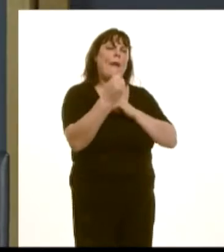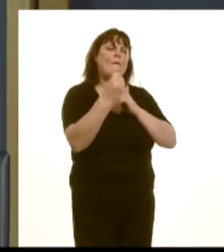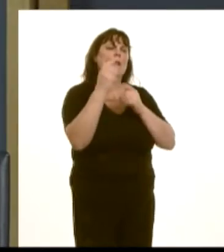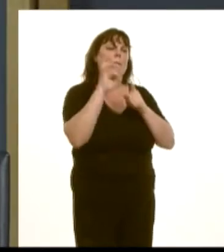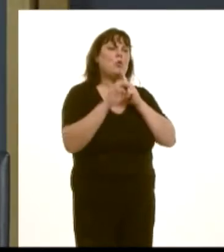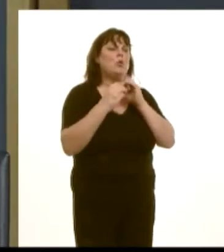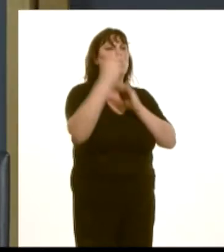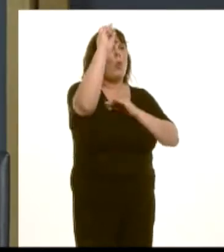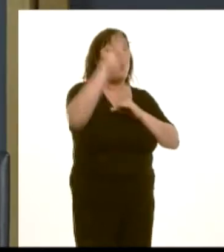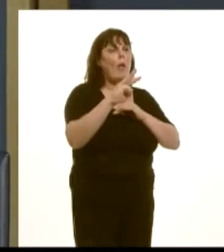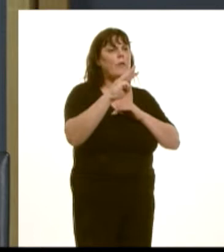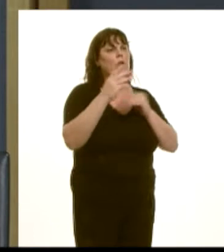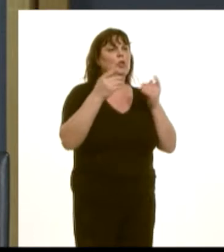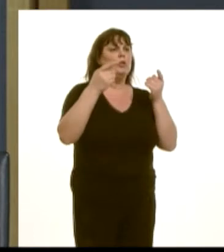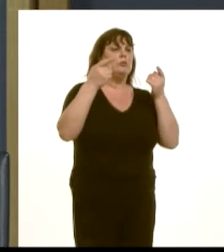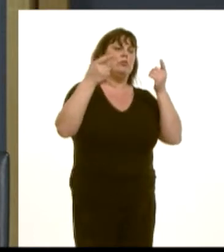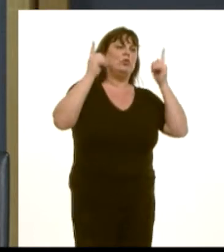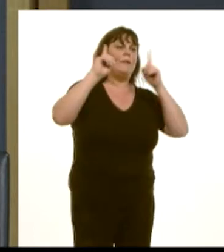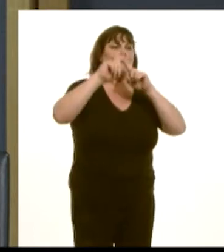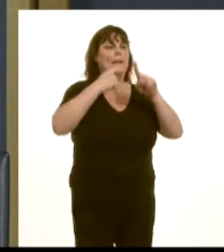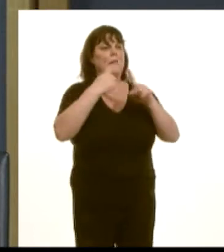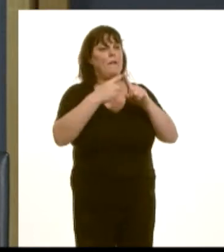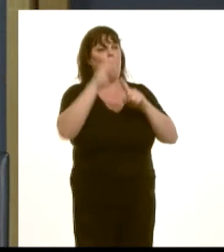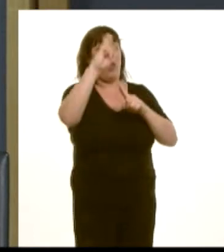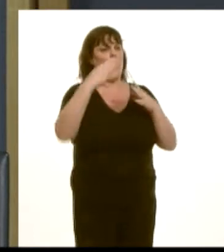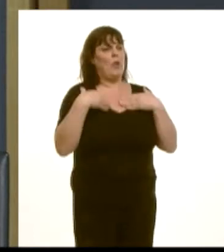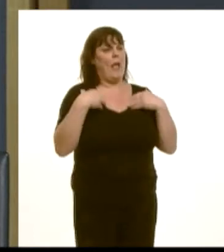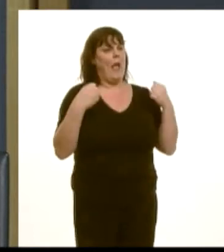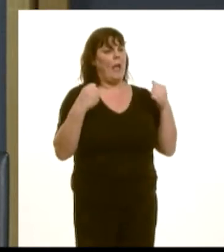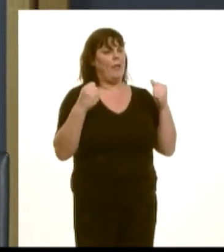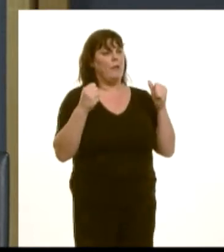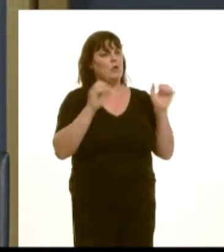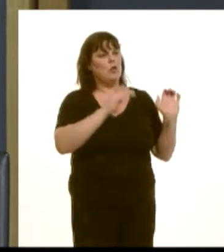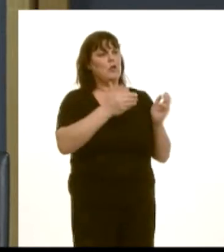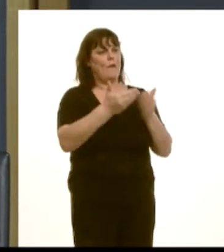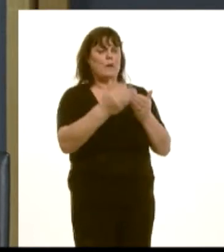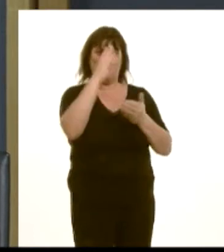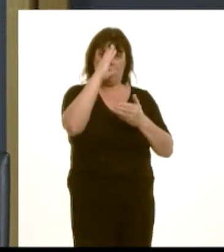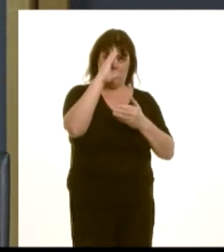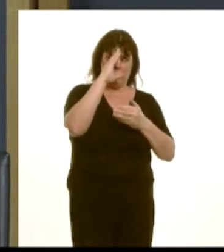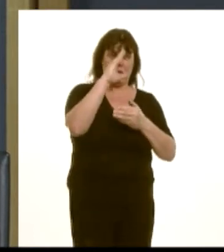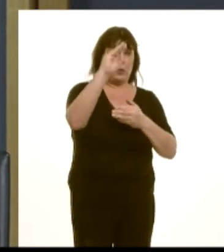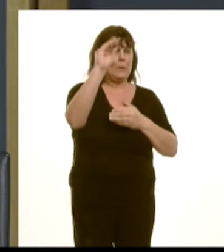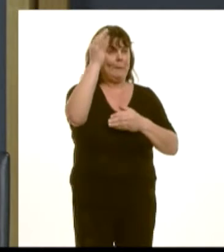of the Welsh health service told the Public Accounts Committee that these waiting times